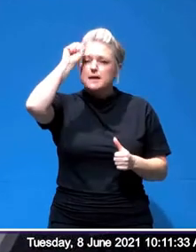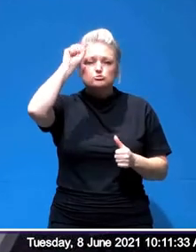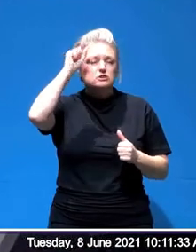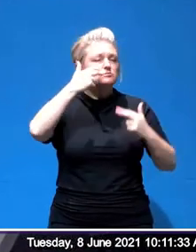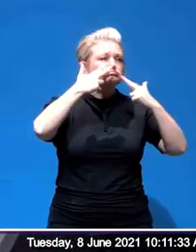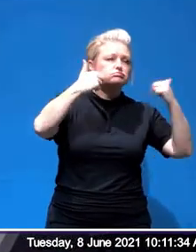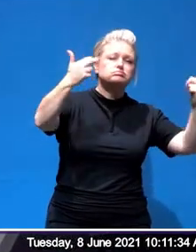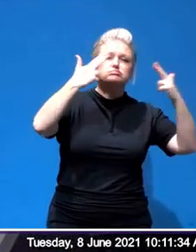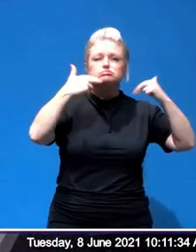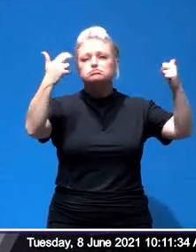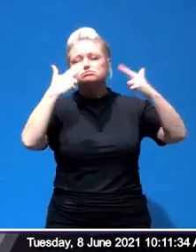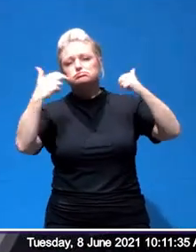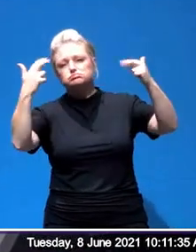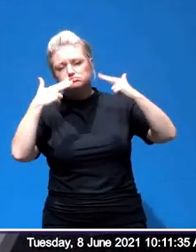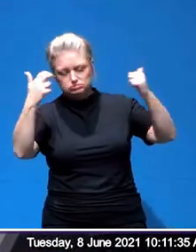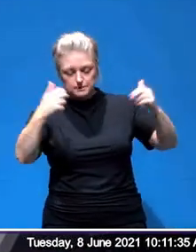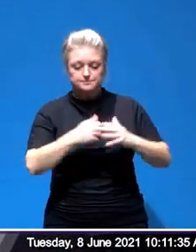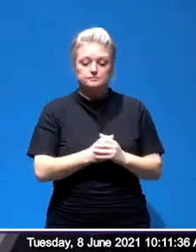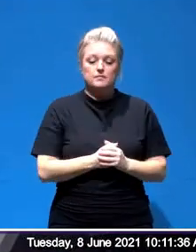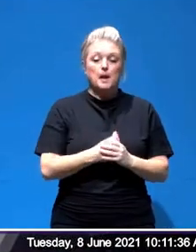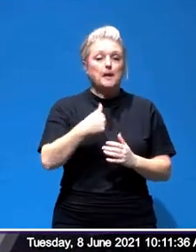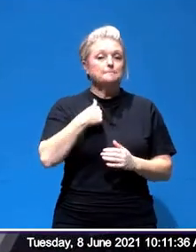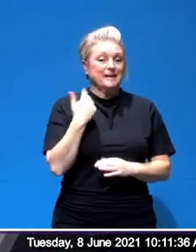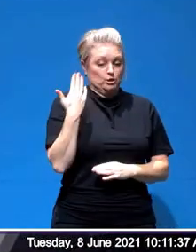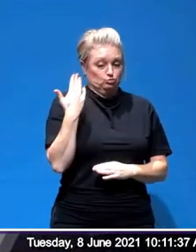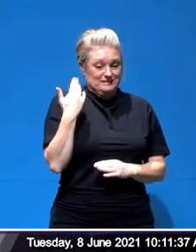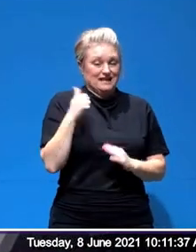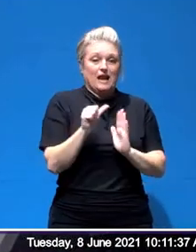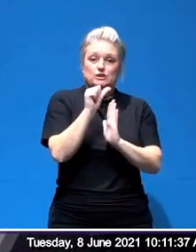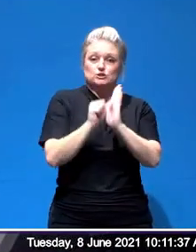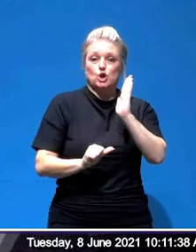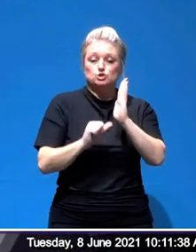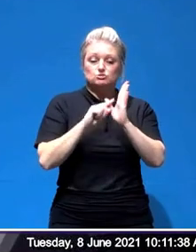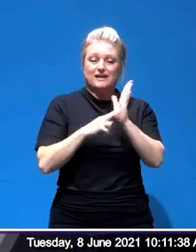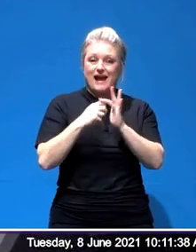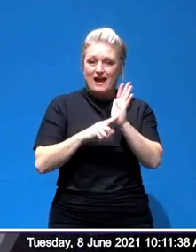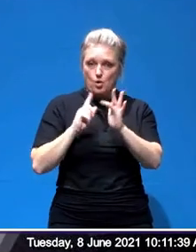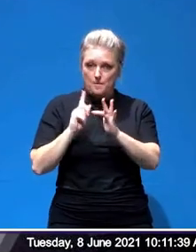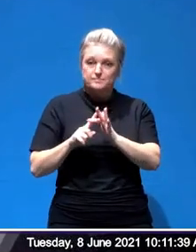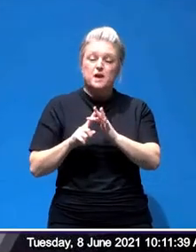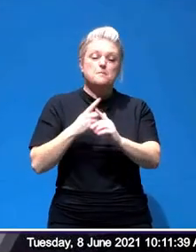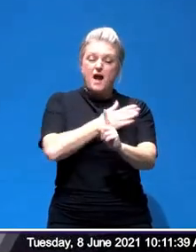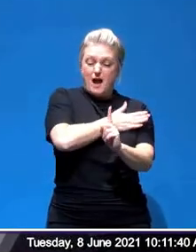Before I had surgery on an ankle recently, Daniel and I walked together almost every day near our home.